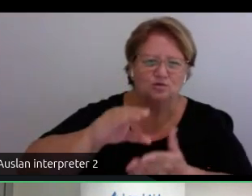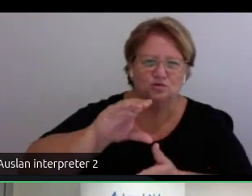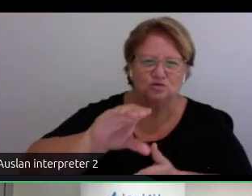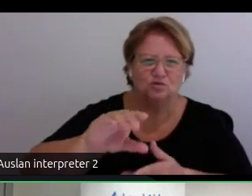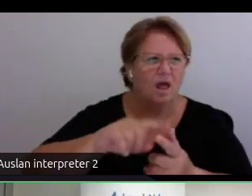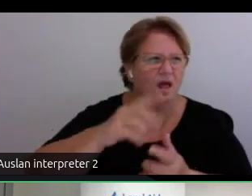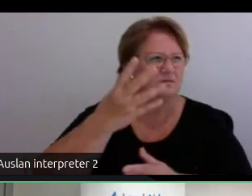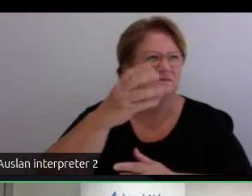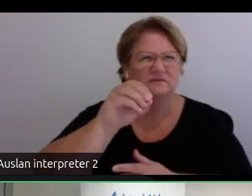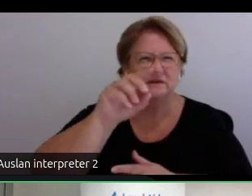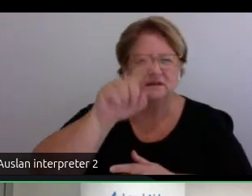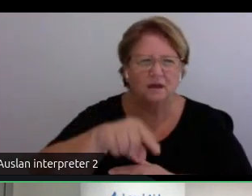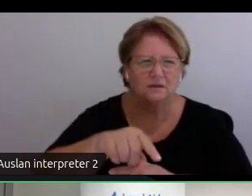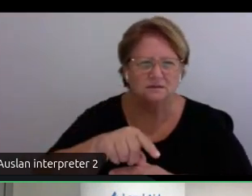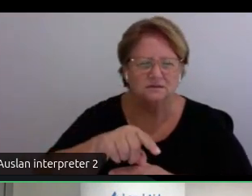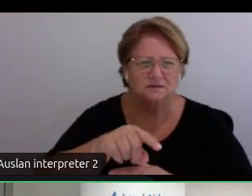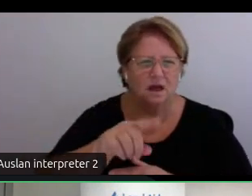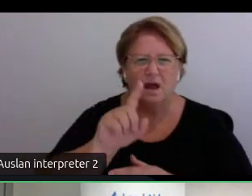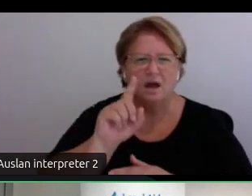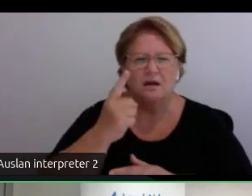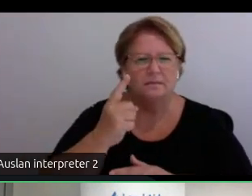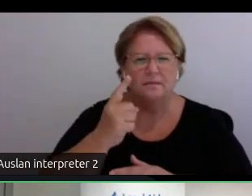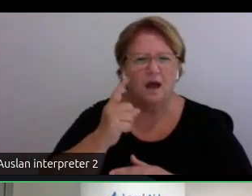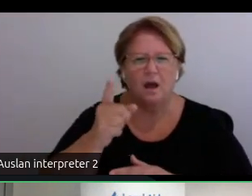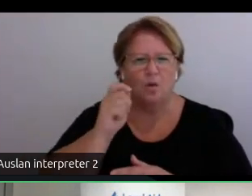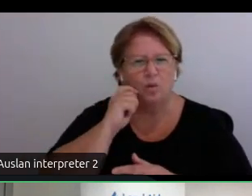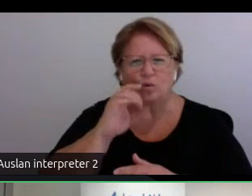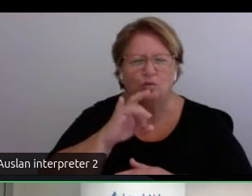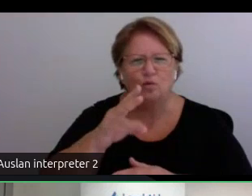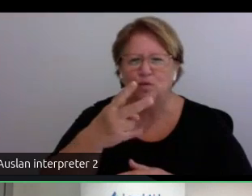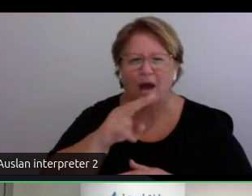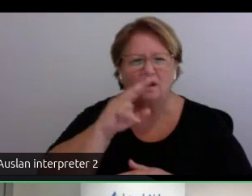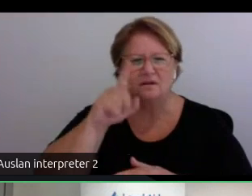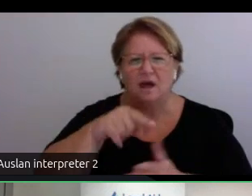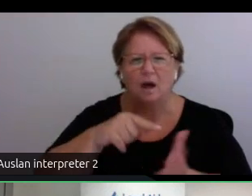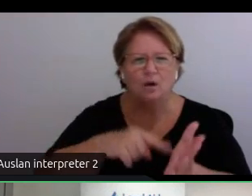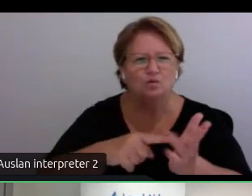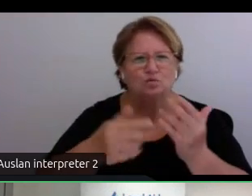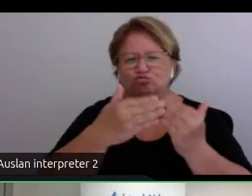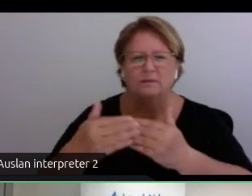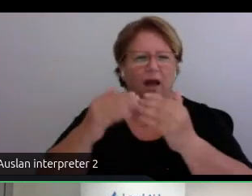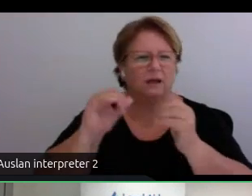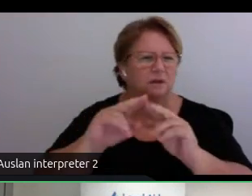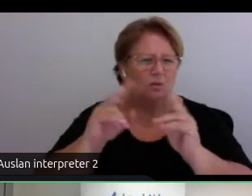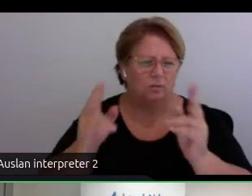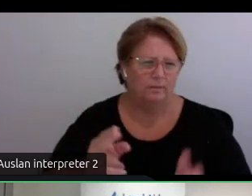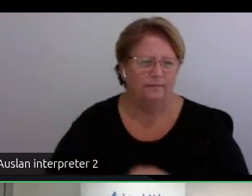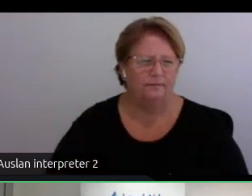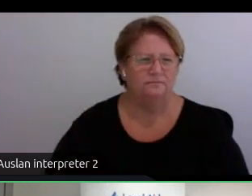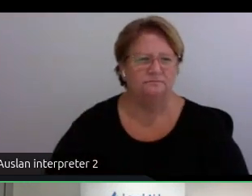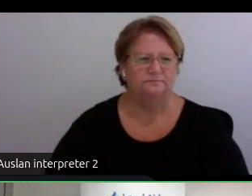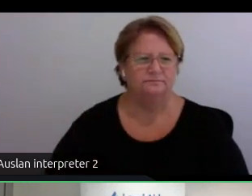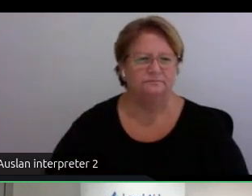a cash settlement offer of $50,000 where it would be $200,000 to repair all of the damage. And then